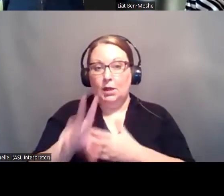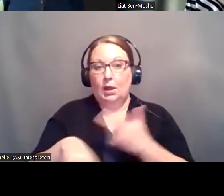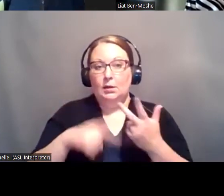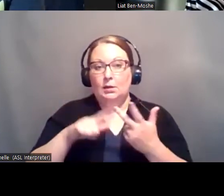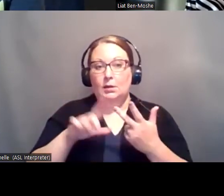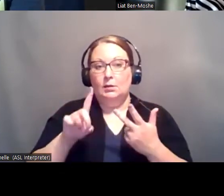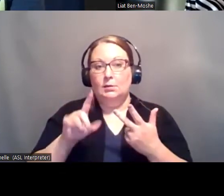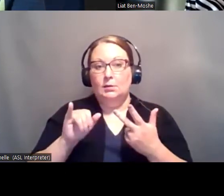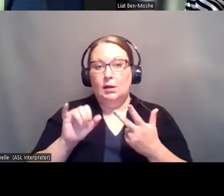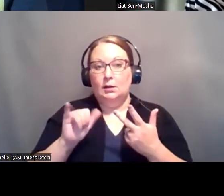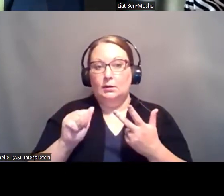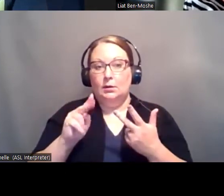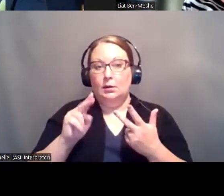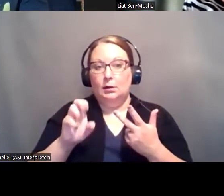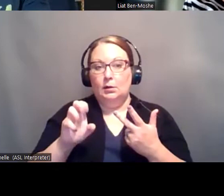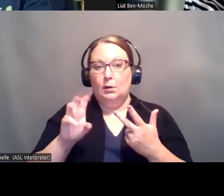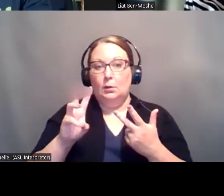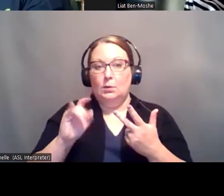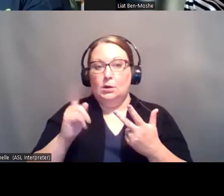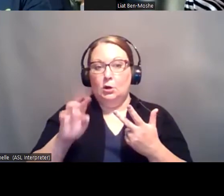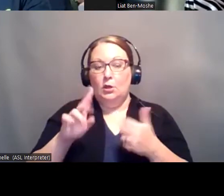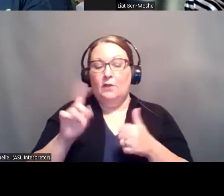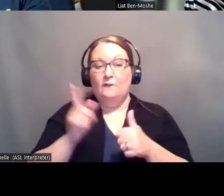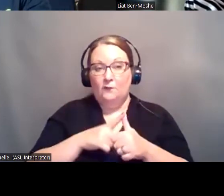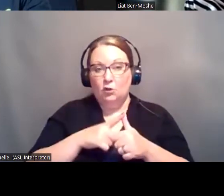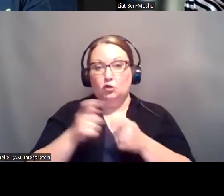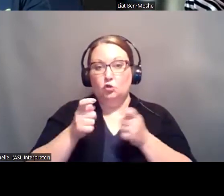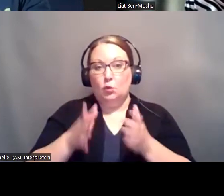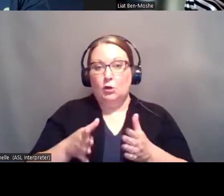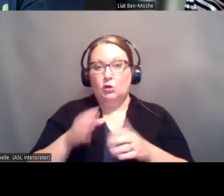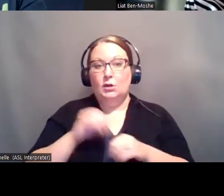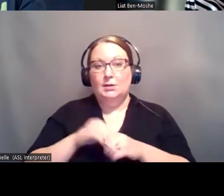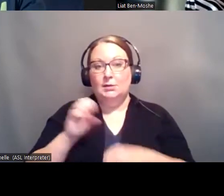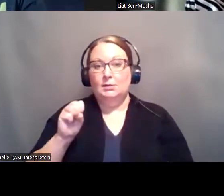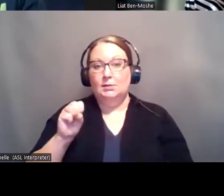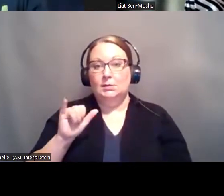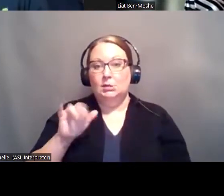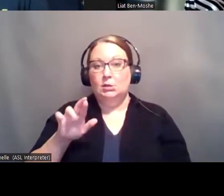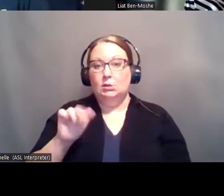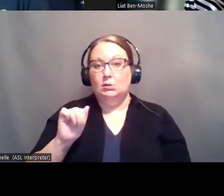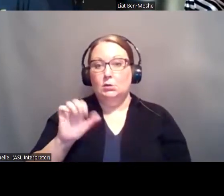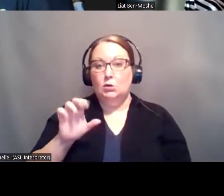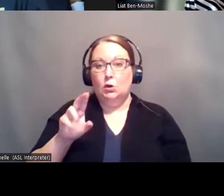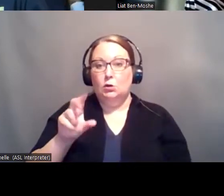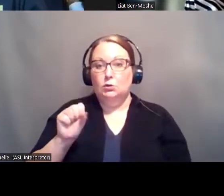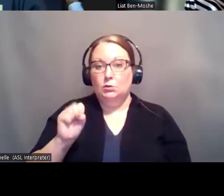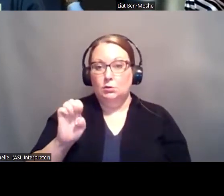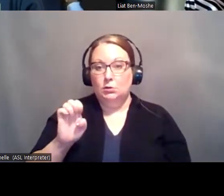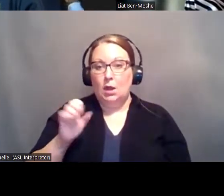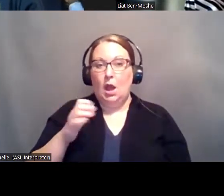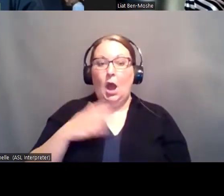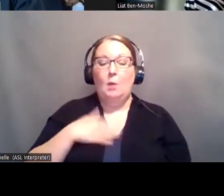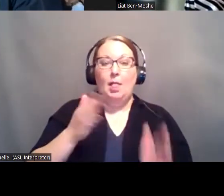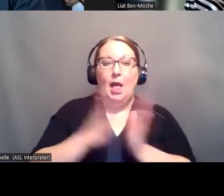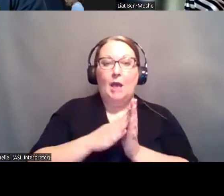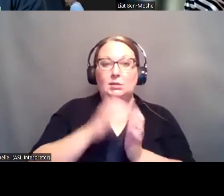who is the first director at Syracuse. So I'm gonna just ask each person to introduce themselves